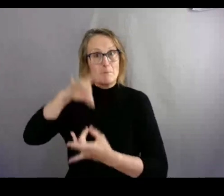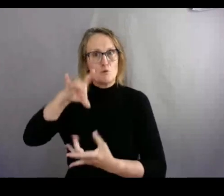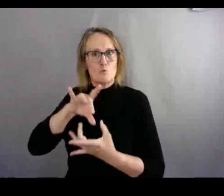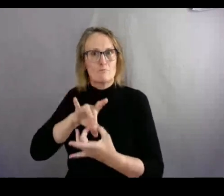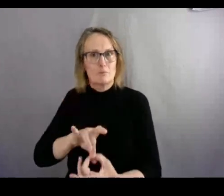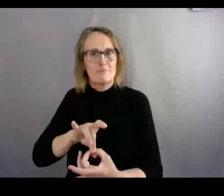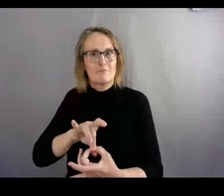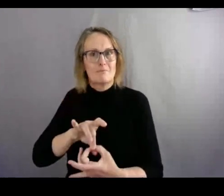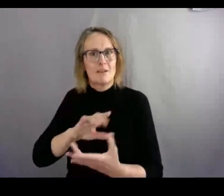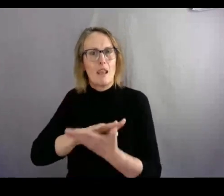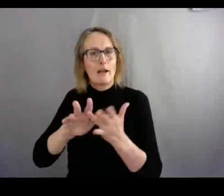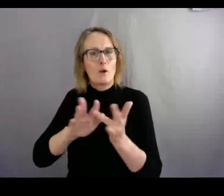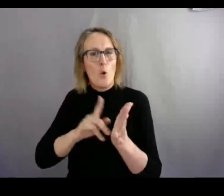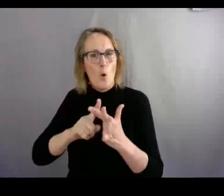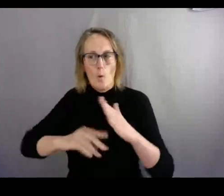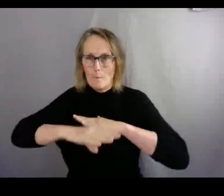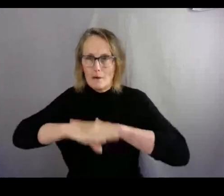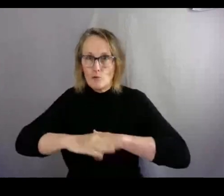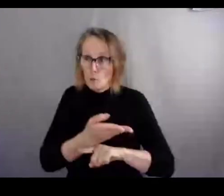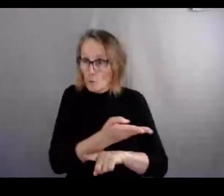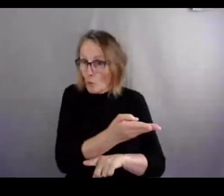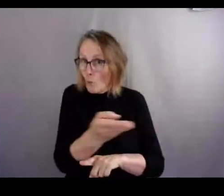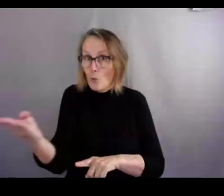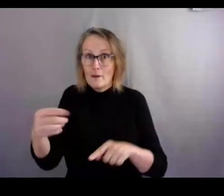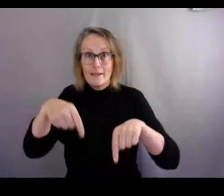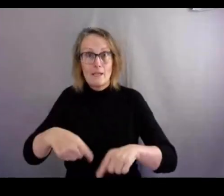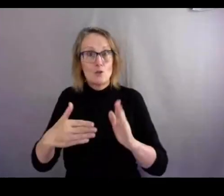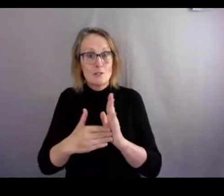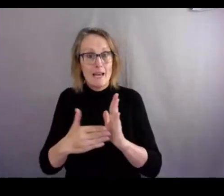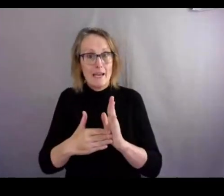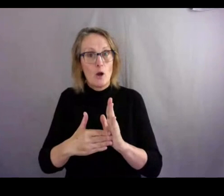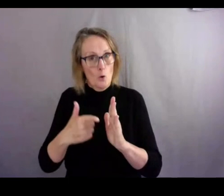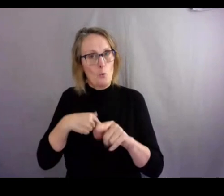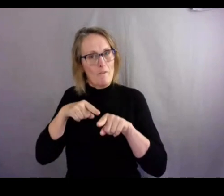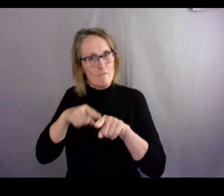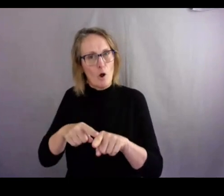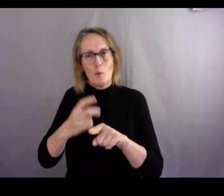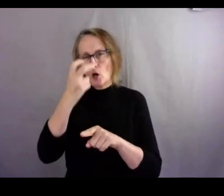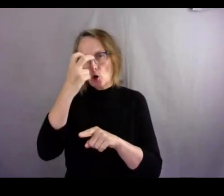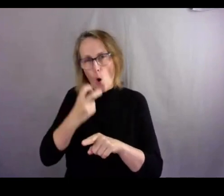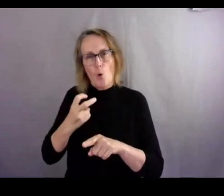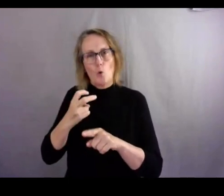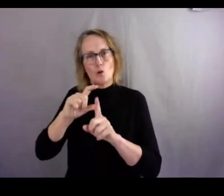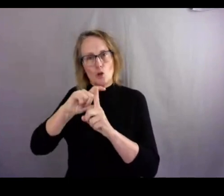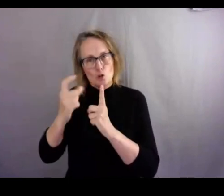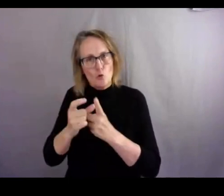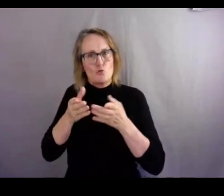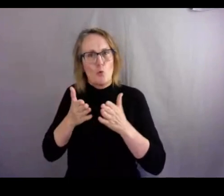And together with all of you here today, we are keeping an ancient practise alive and well. Dhjan Yimaba, thank you.